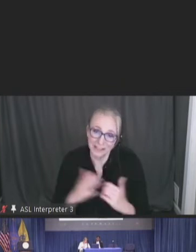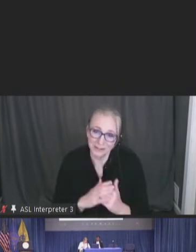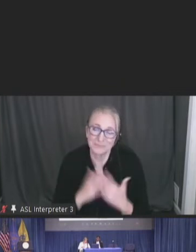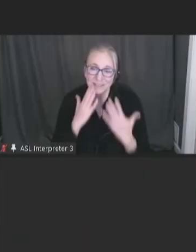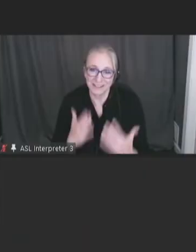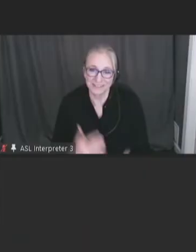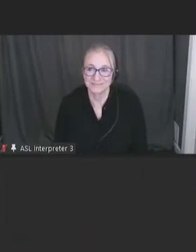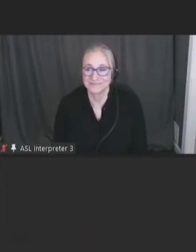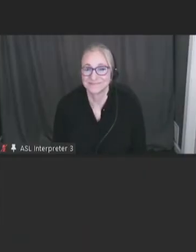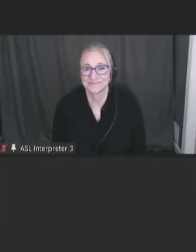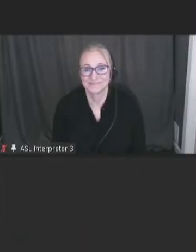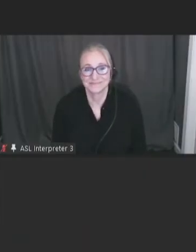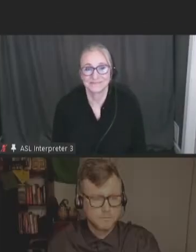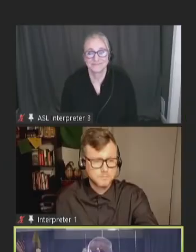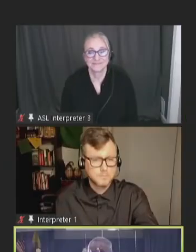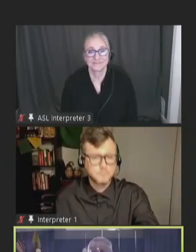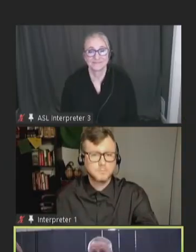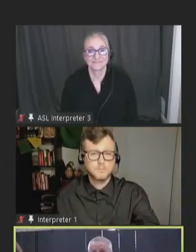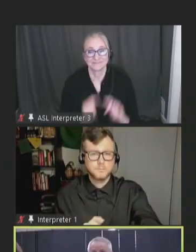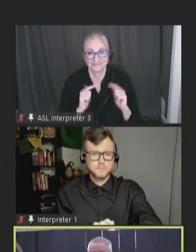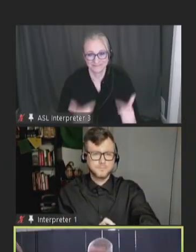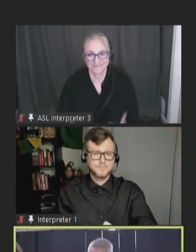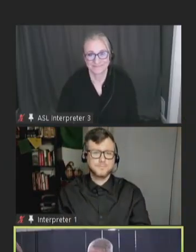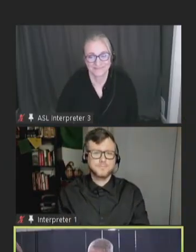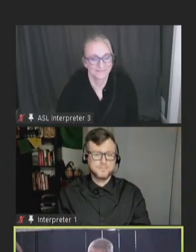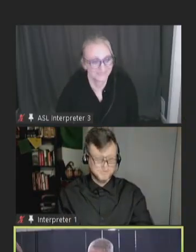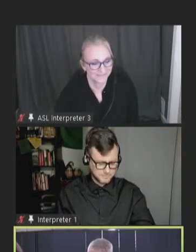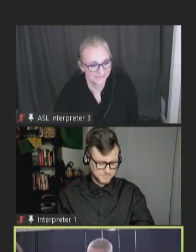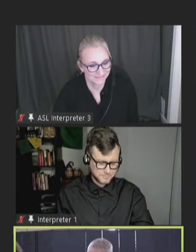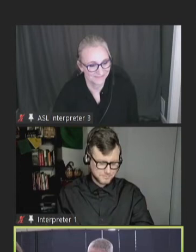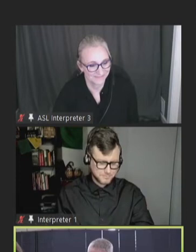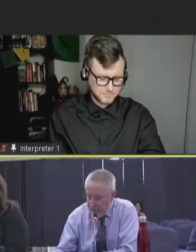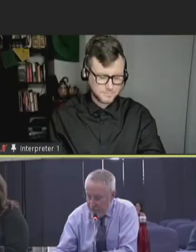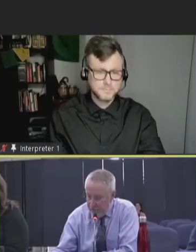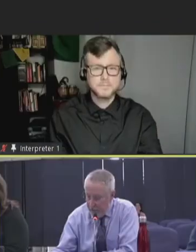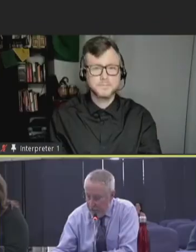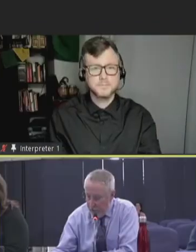Robert Hopkins: Thank you very much for your presentation. The final member of our